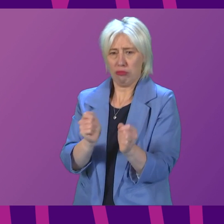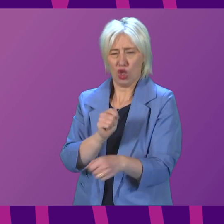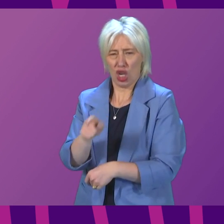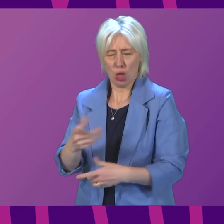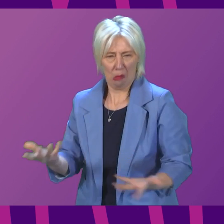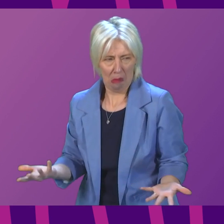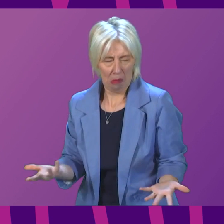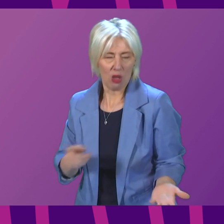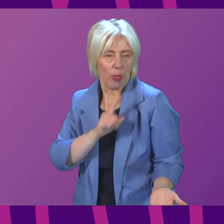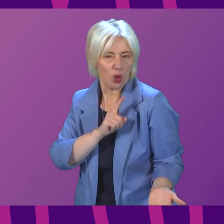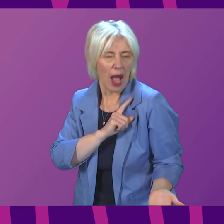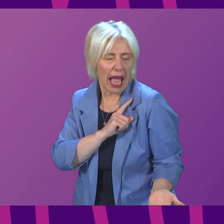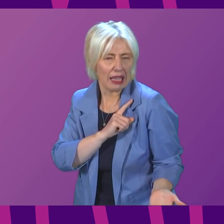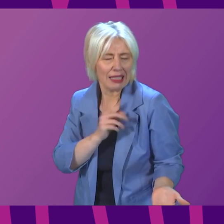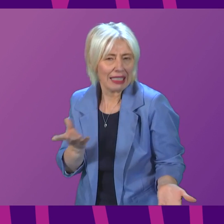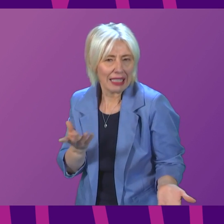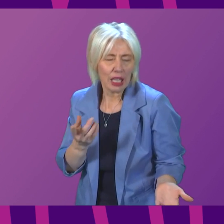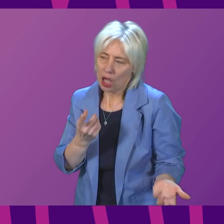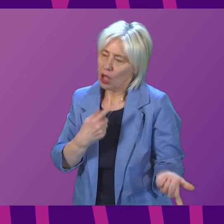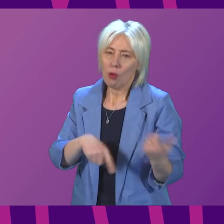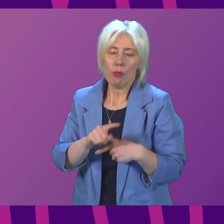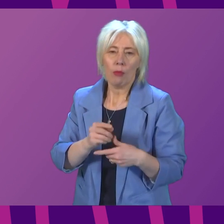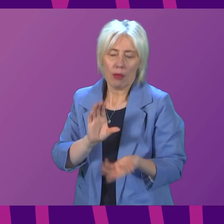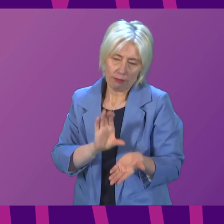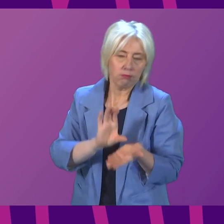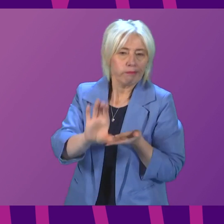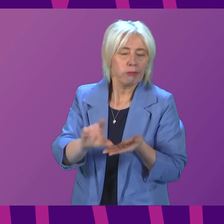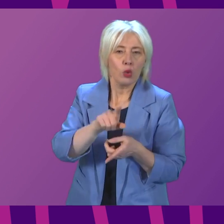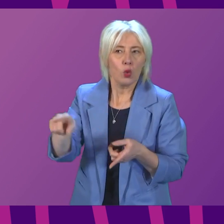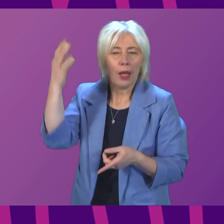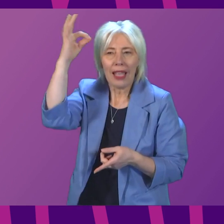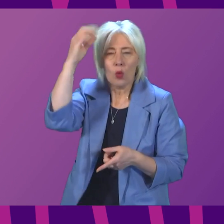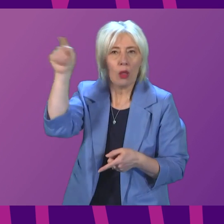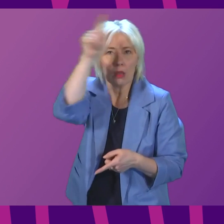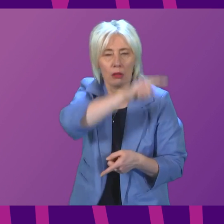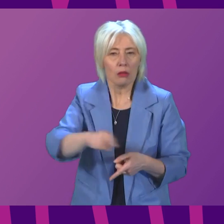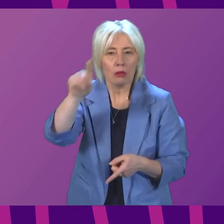Therefore, we have given additional money to local authorities to allow them to take